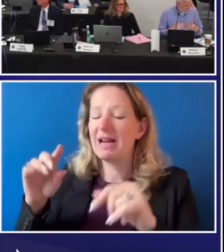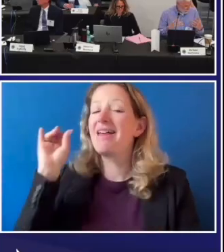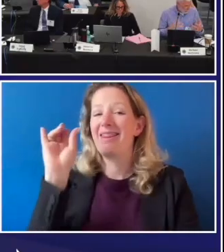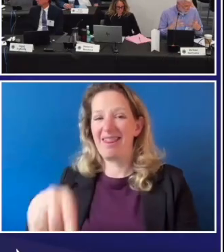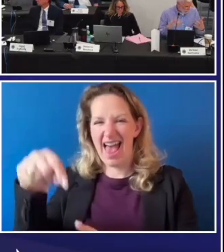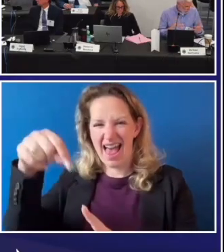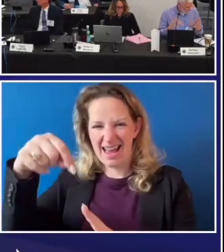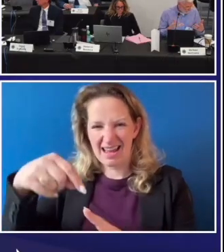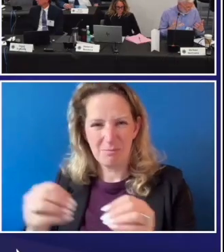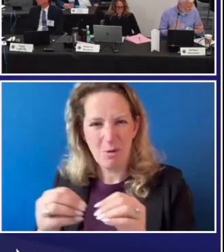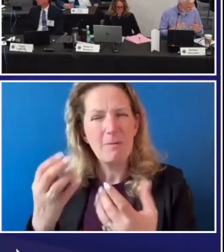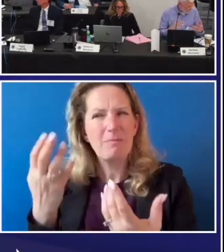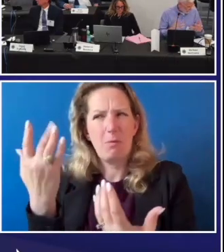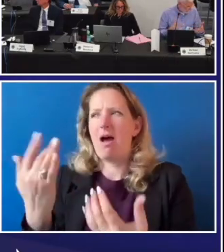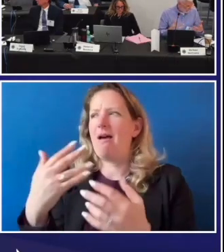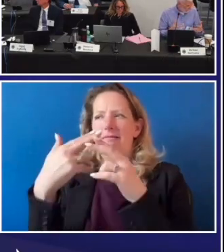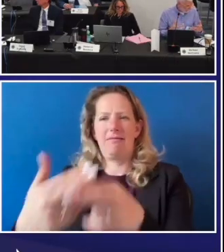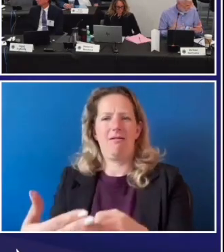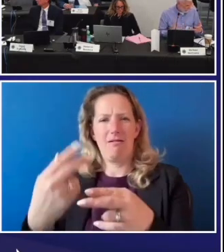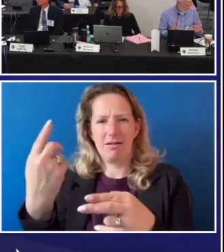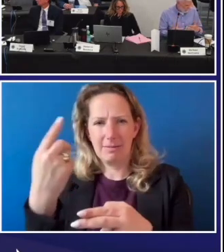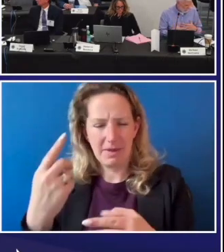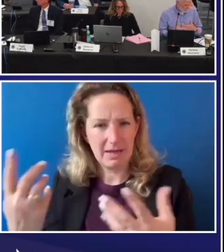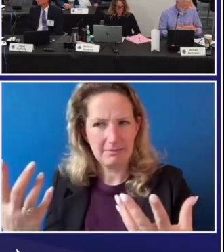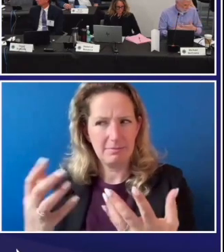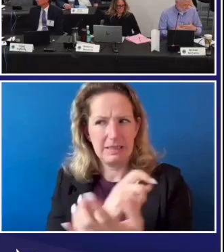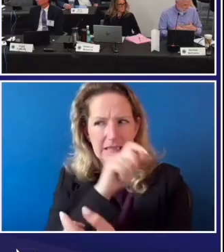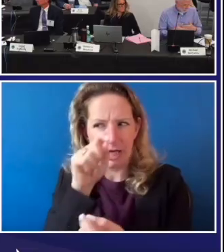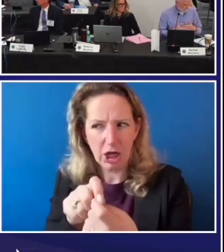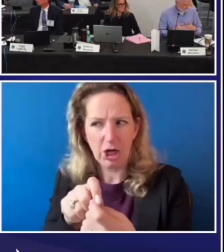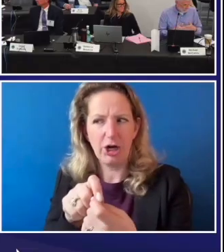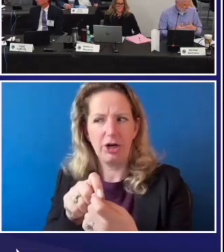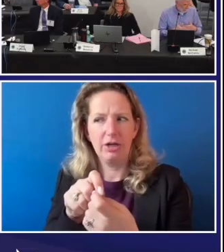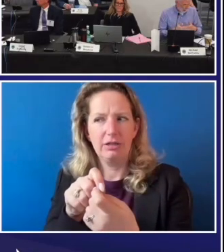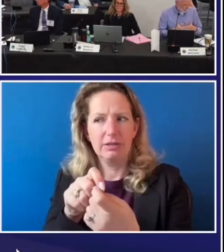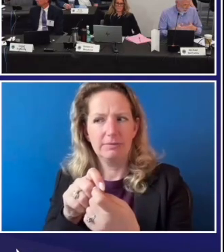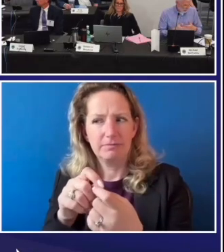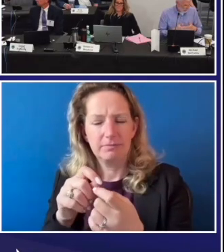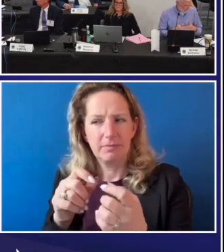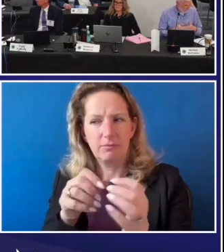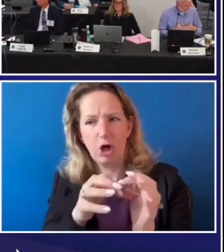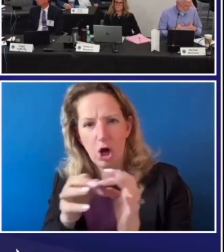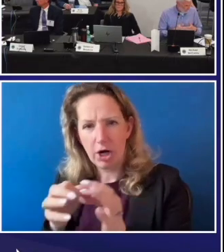you would want to call something out in particular here is that with regard to student chement, how are you going to make that determination?